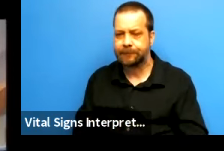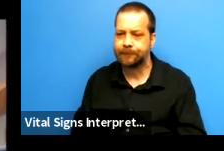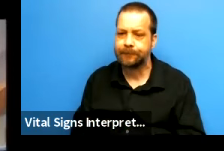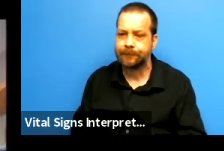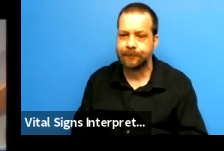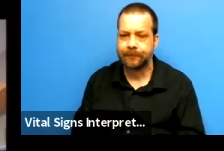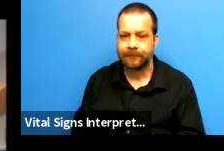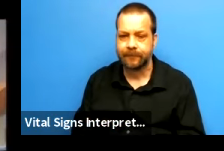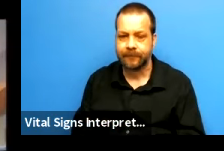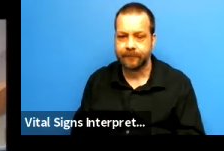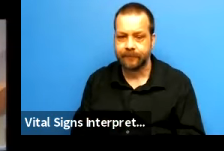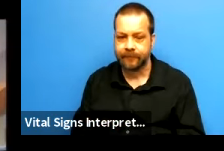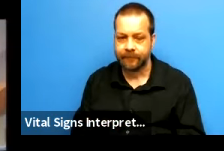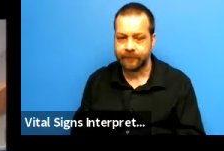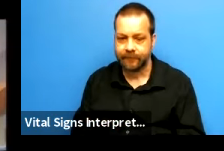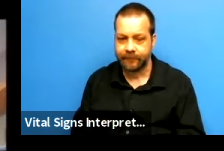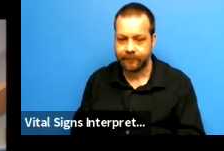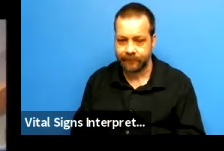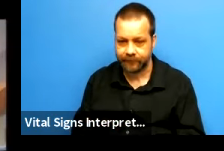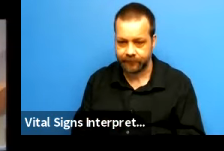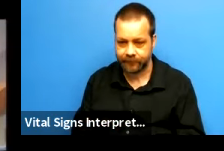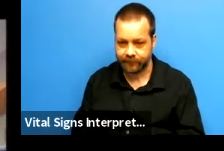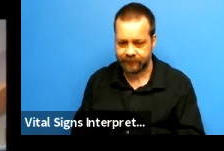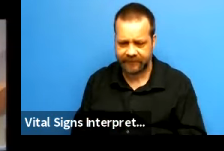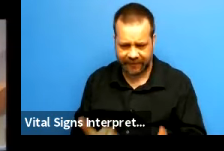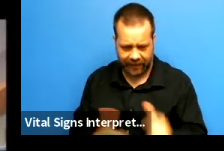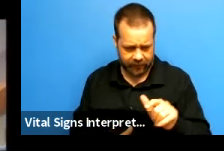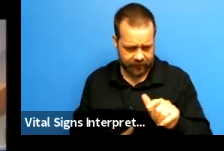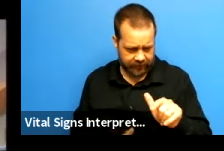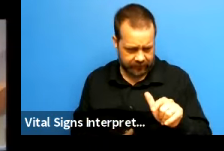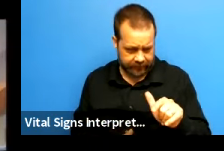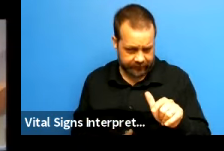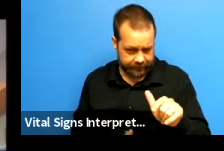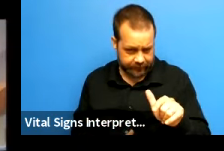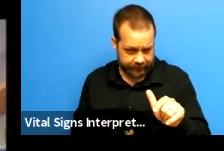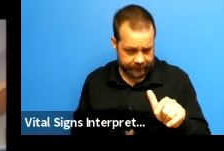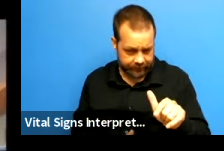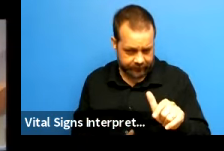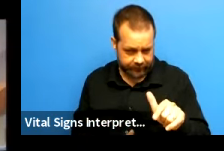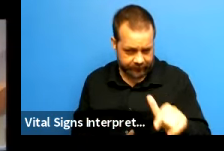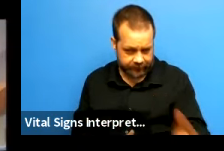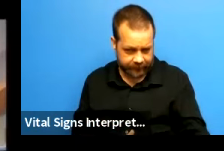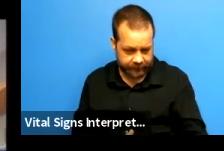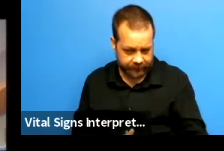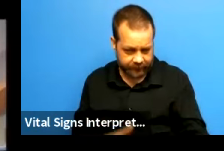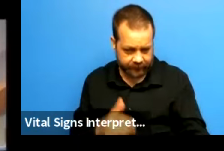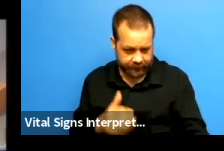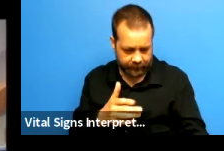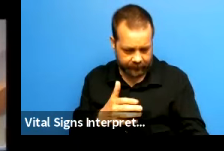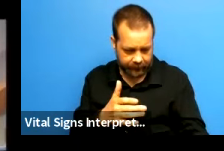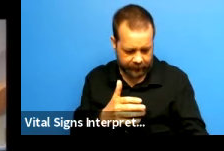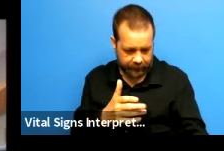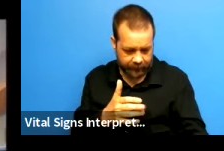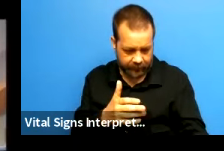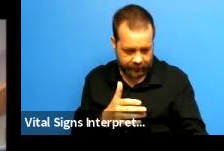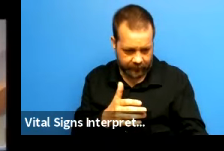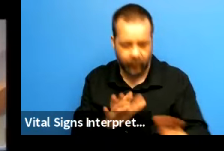I am going to turn this over in a moment as we